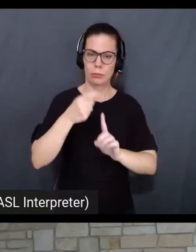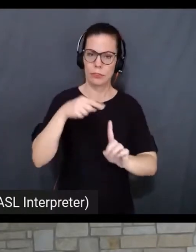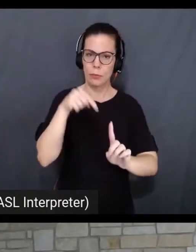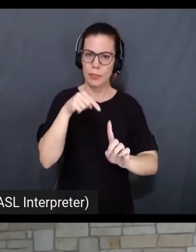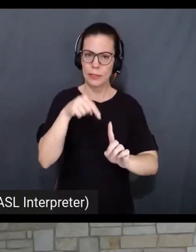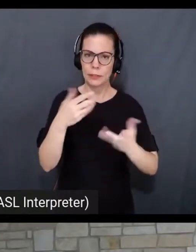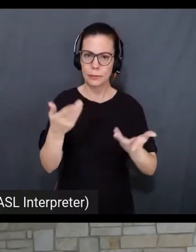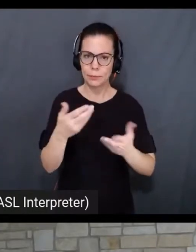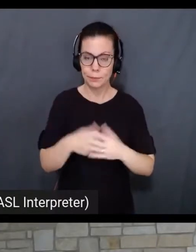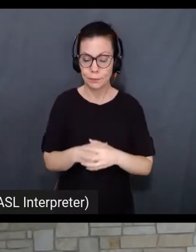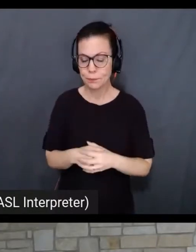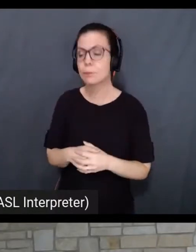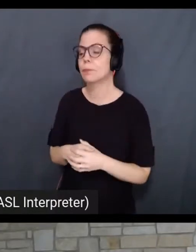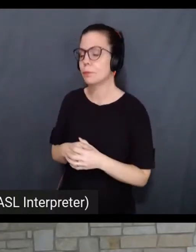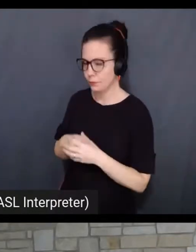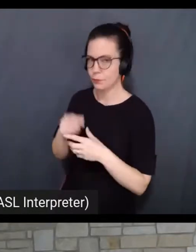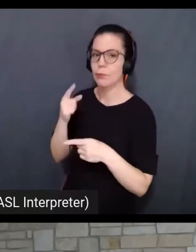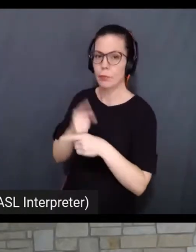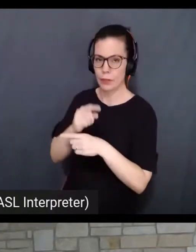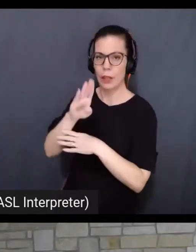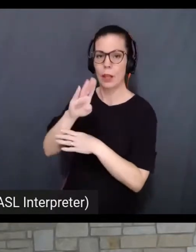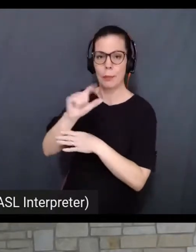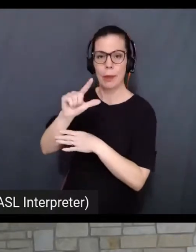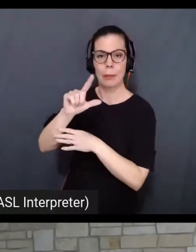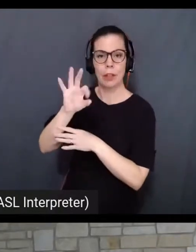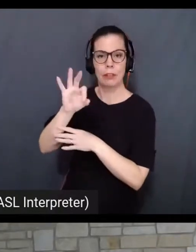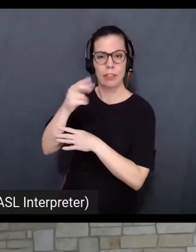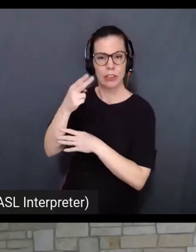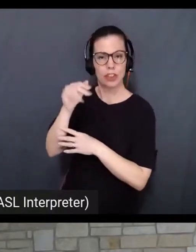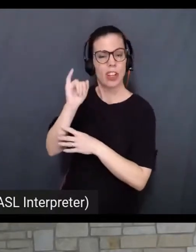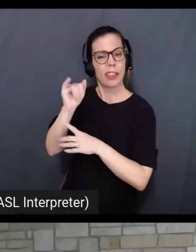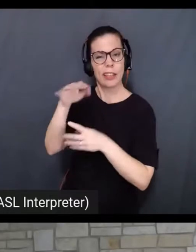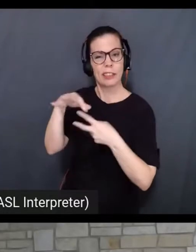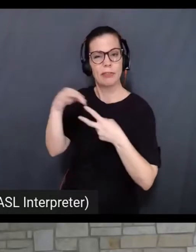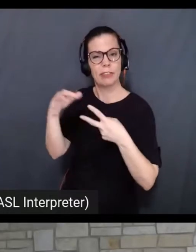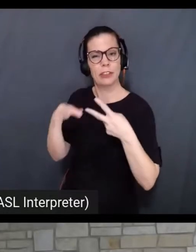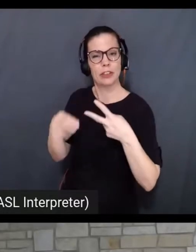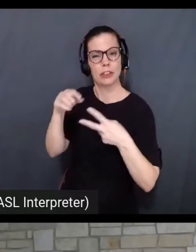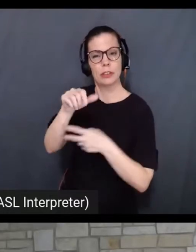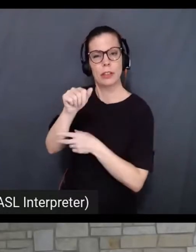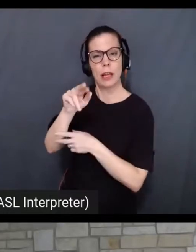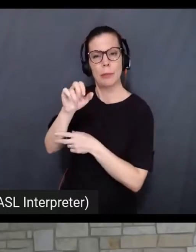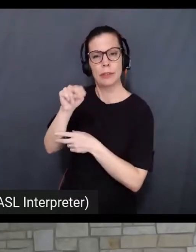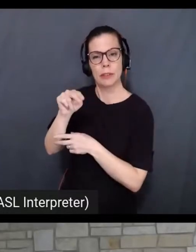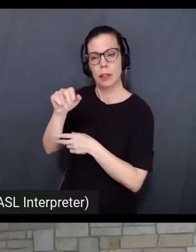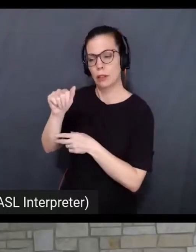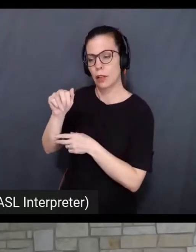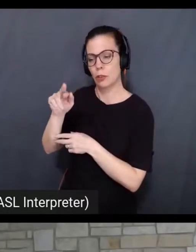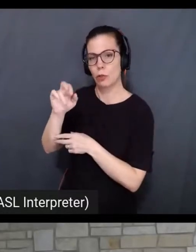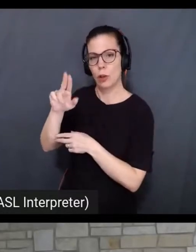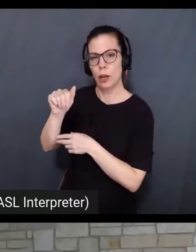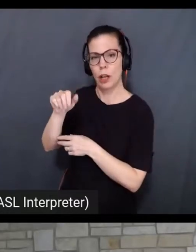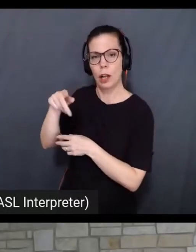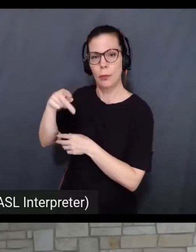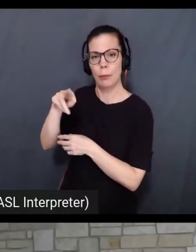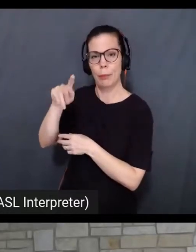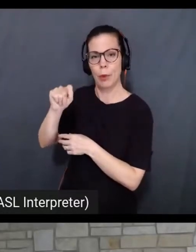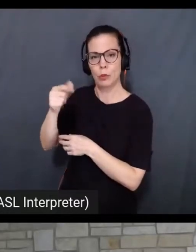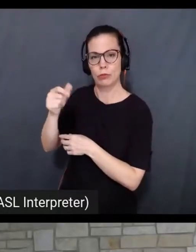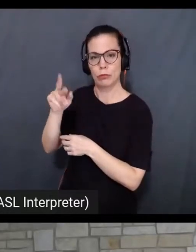Great, so again Babelfish is a feature of Amazon Aurora Postgres. So I'm gonna feel a little bit